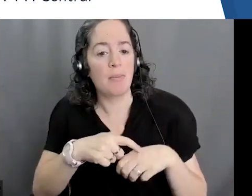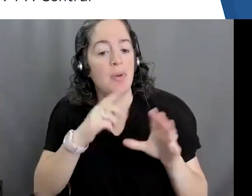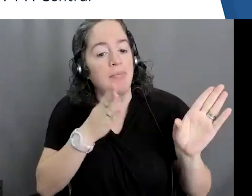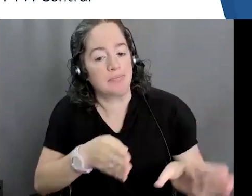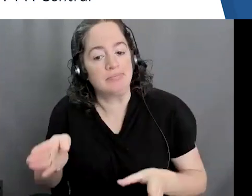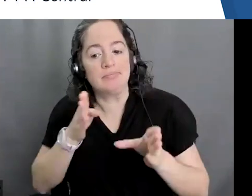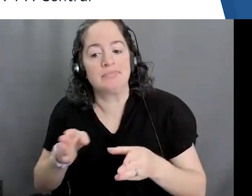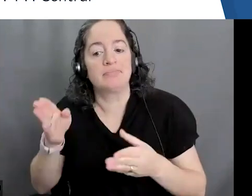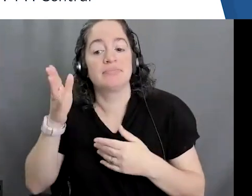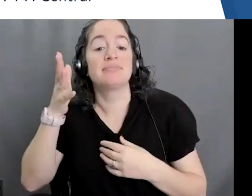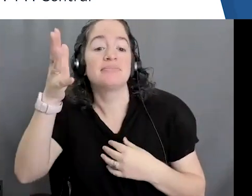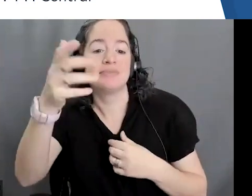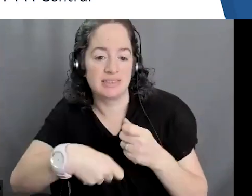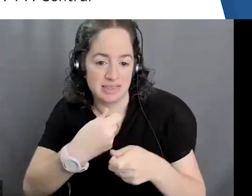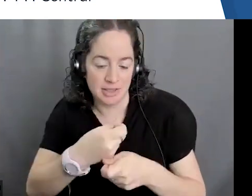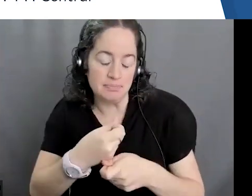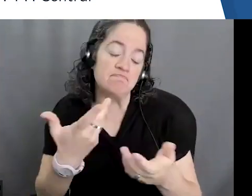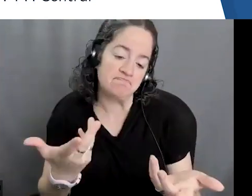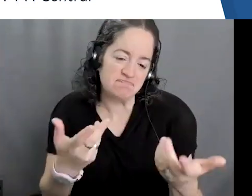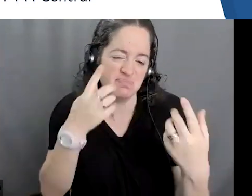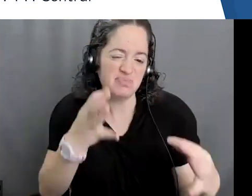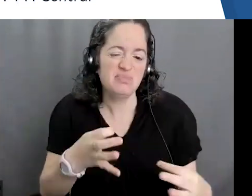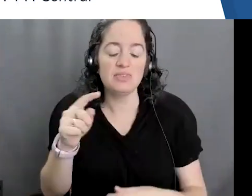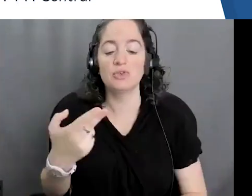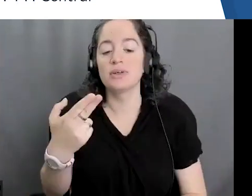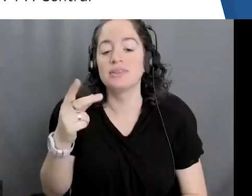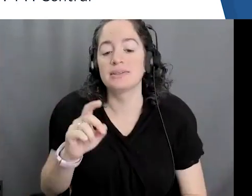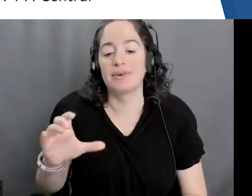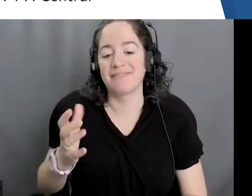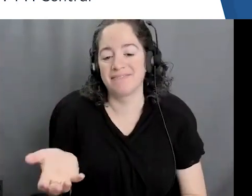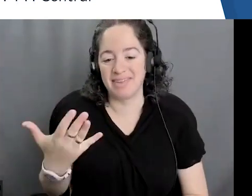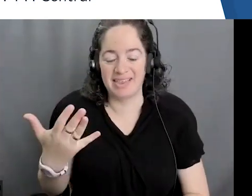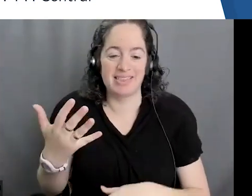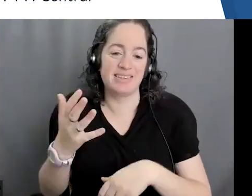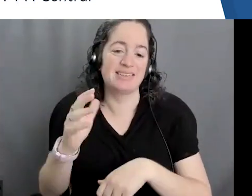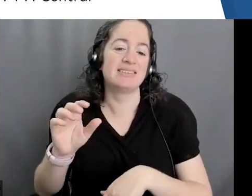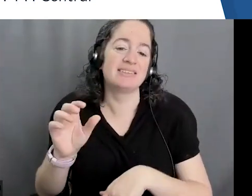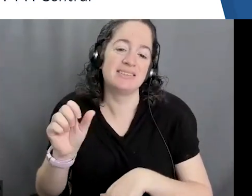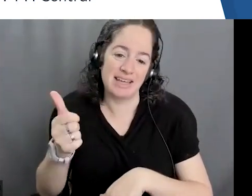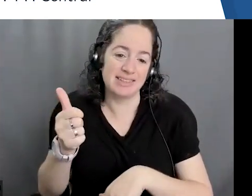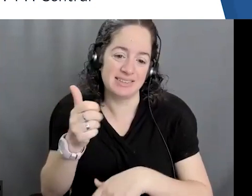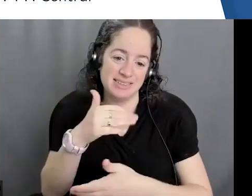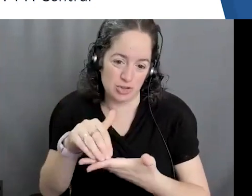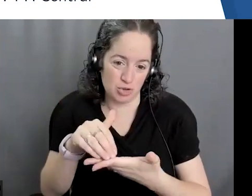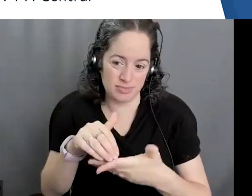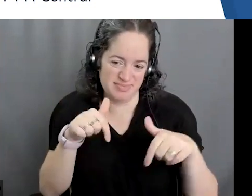On Thursday, December 5th at 10:00 AM Central time, which is the same time slot as this presentation next month,